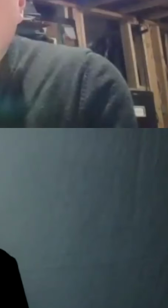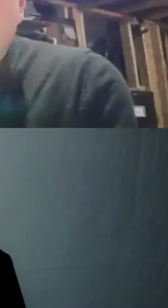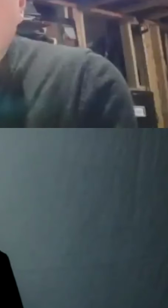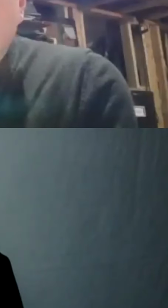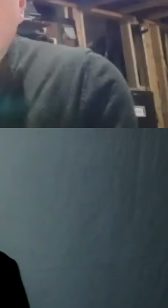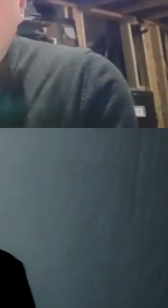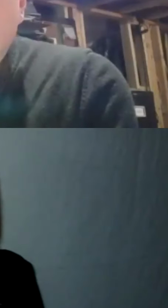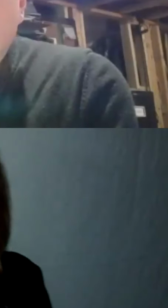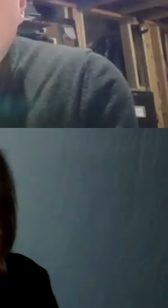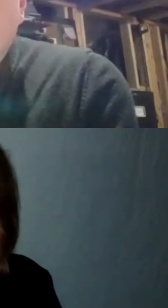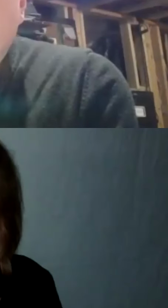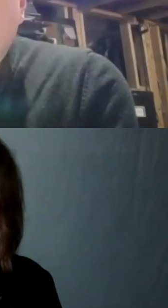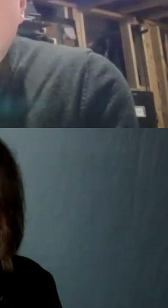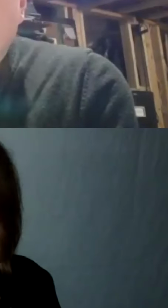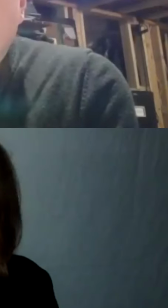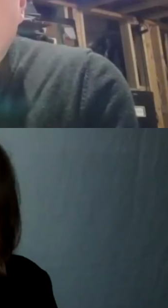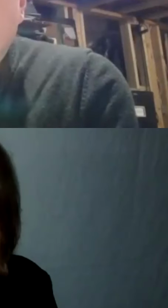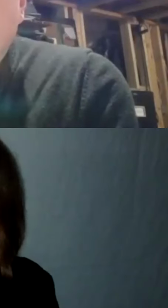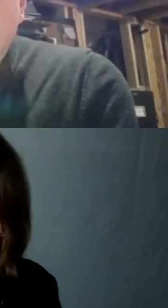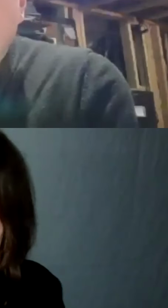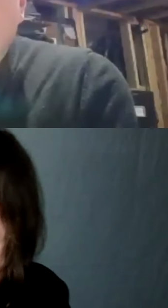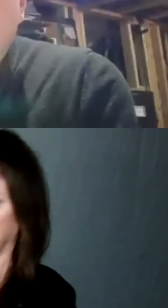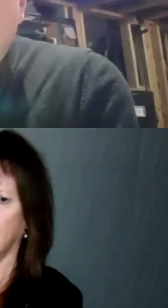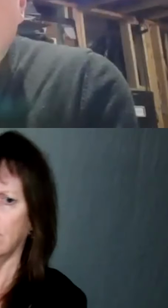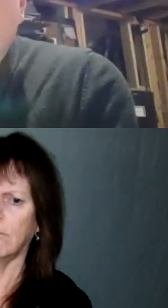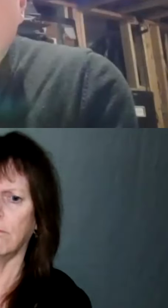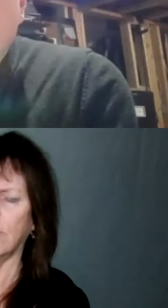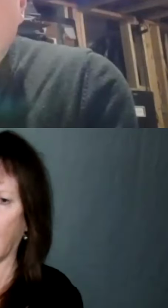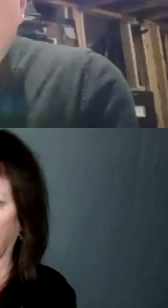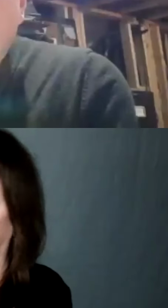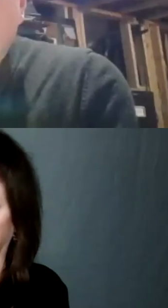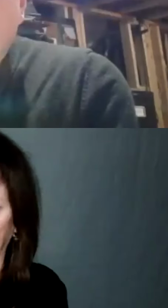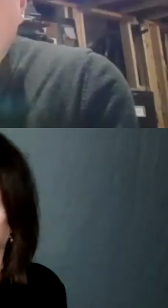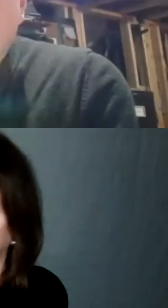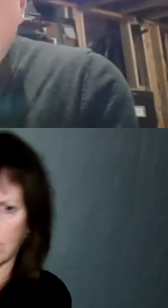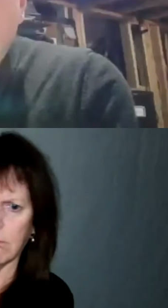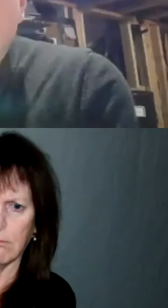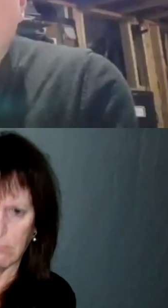Any participant who did not get a letter from us should